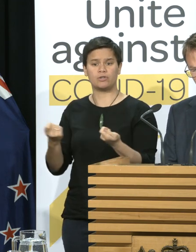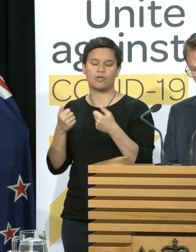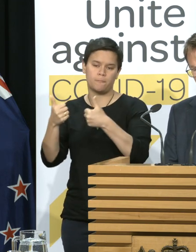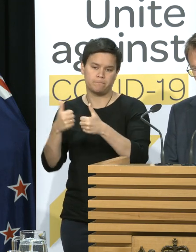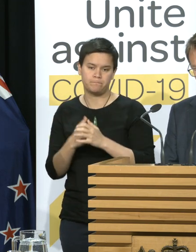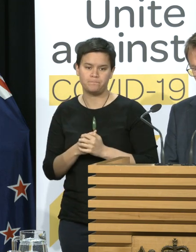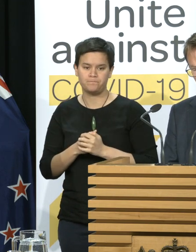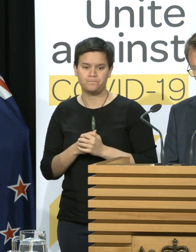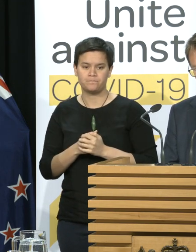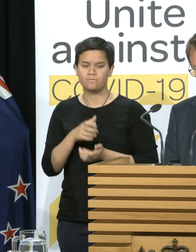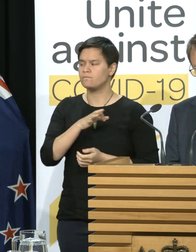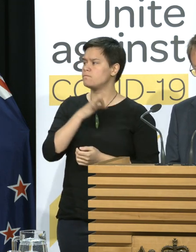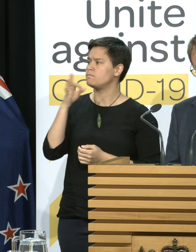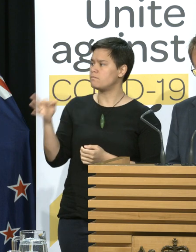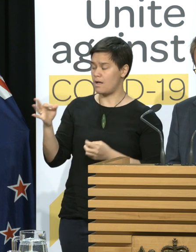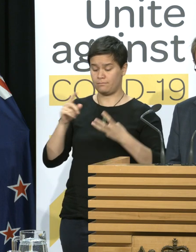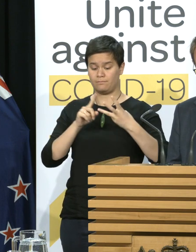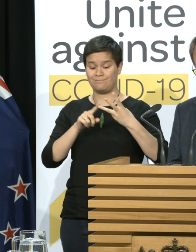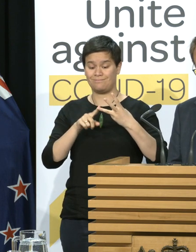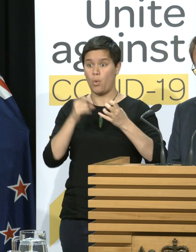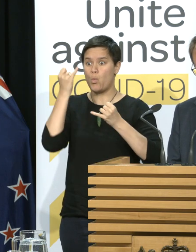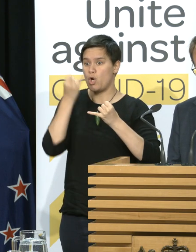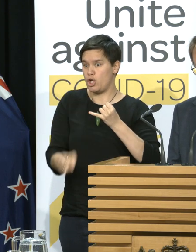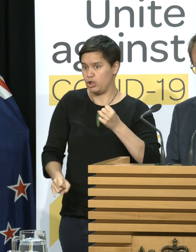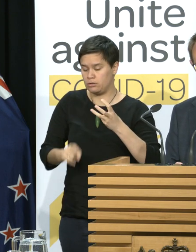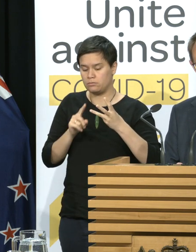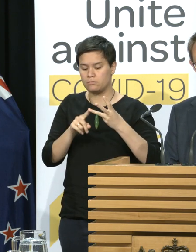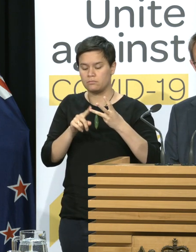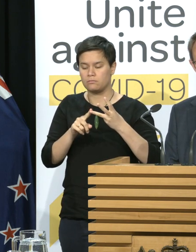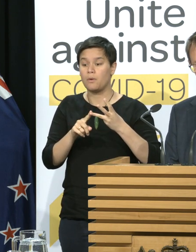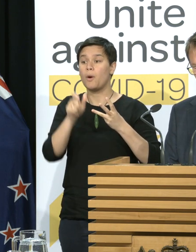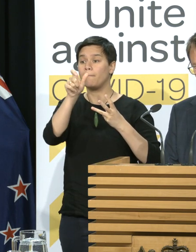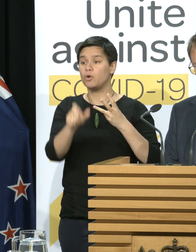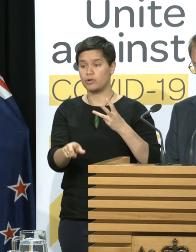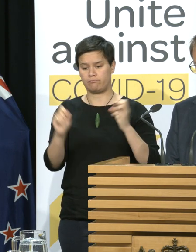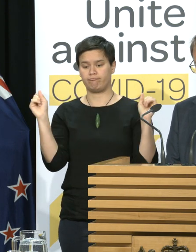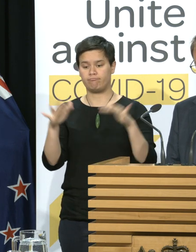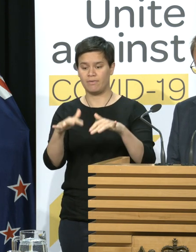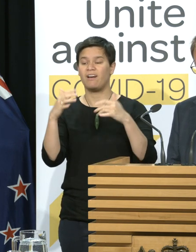that it is worst case the large scale outbreak which we agree is not likely to happen, kiwis will be asked to go back home.